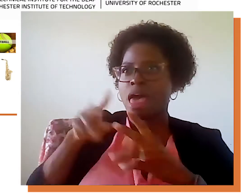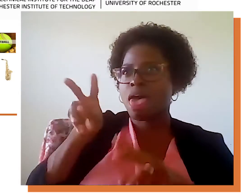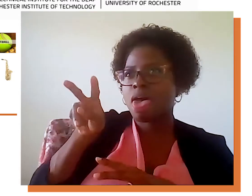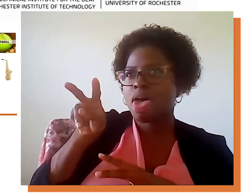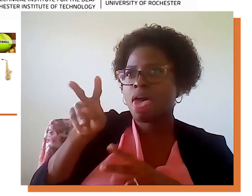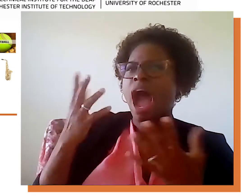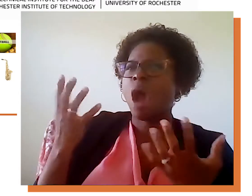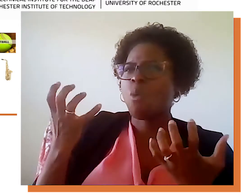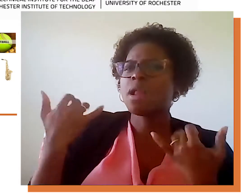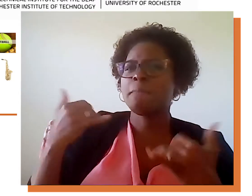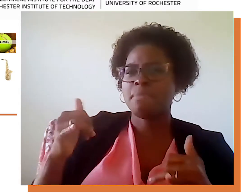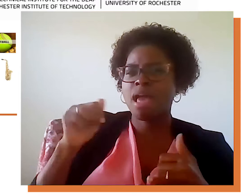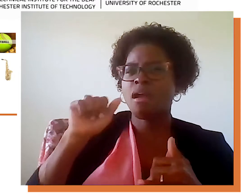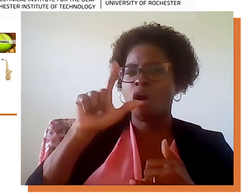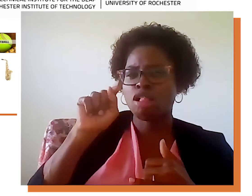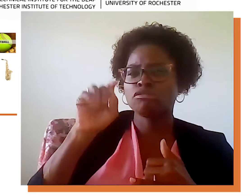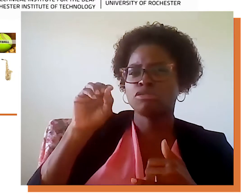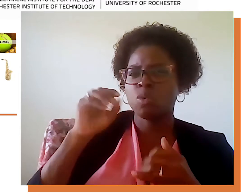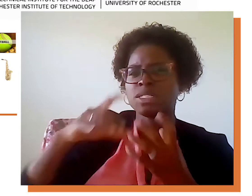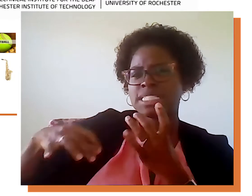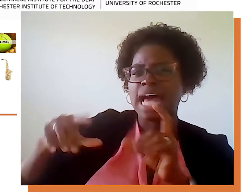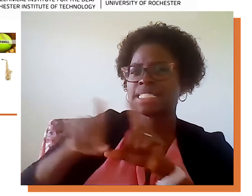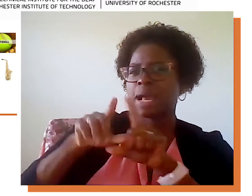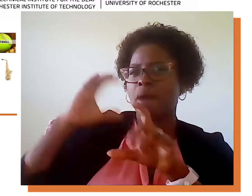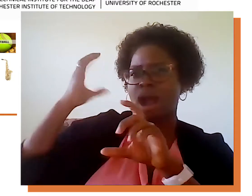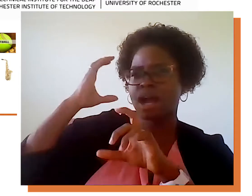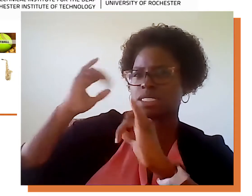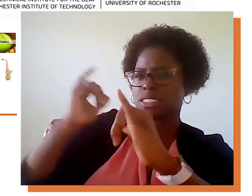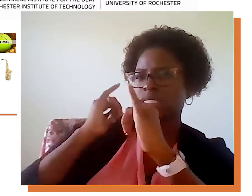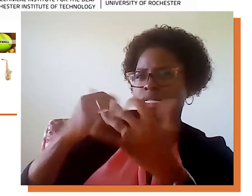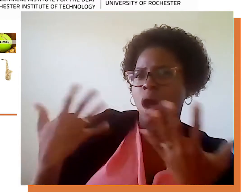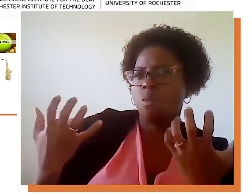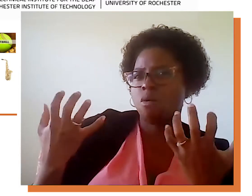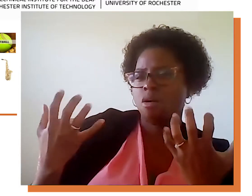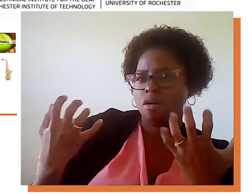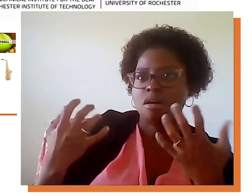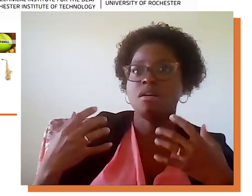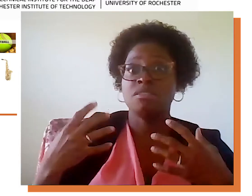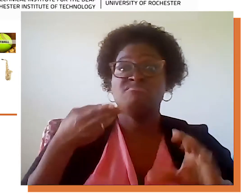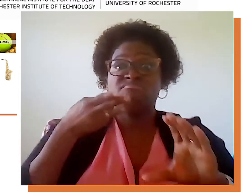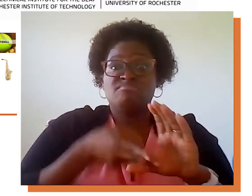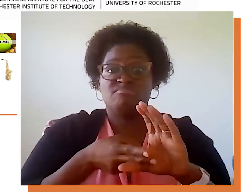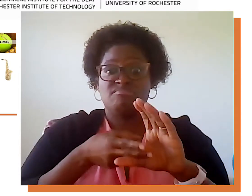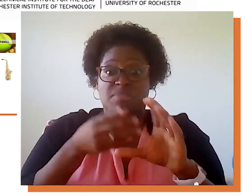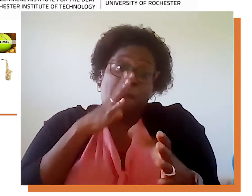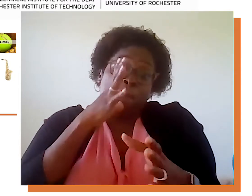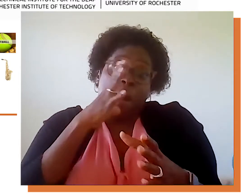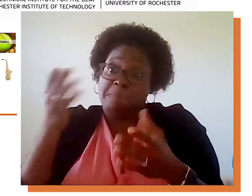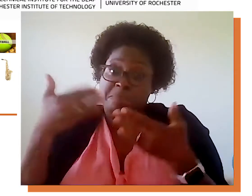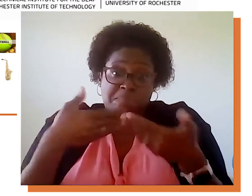And I always wanted to emulate that and play an... play an instrument as well. So, my mom said sure.